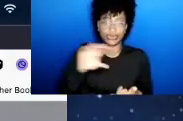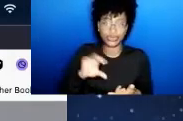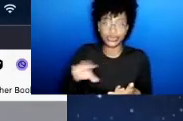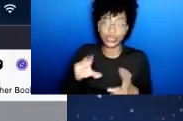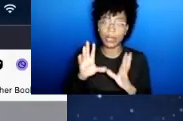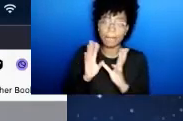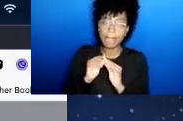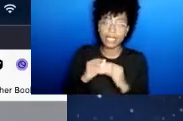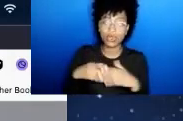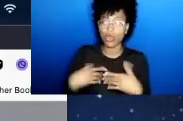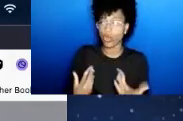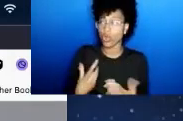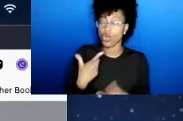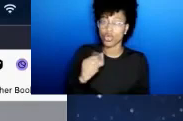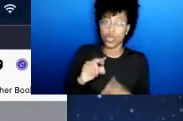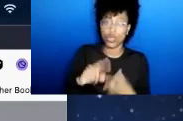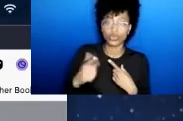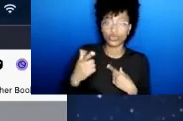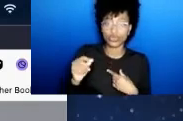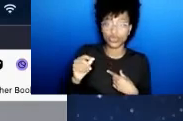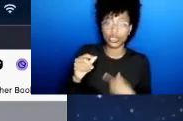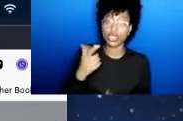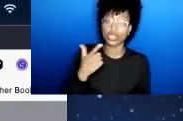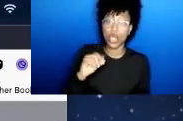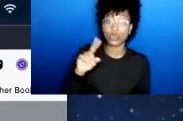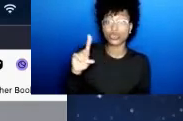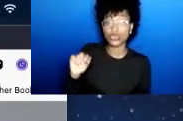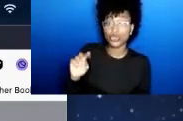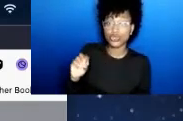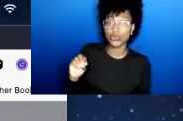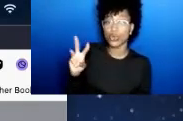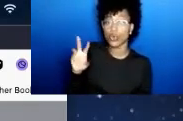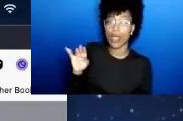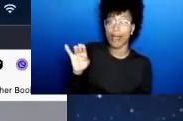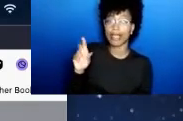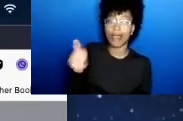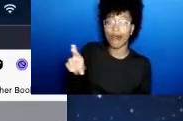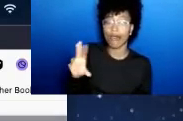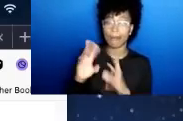or a go to webinar meeting so if you click on this